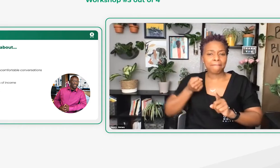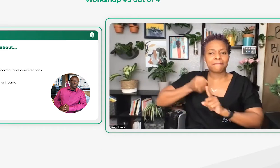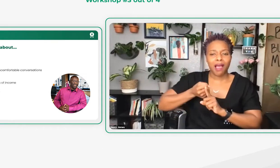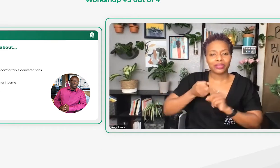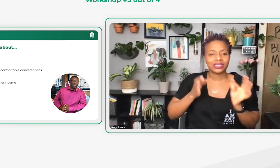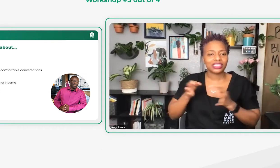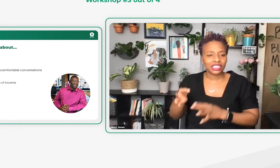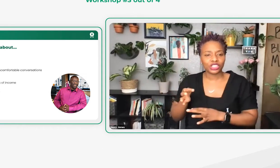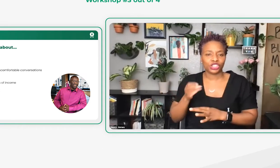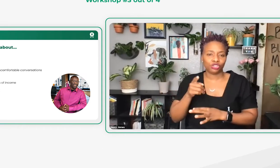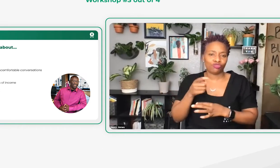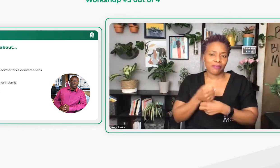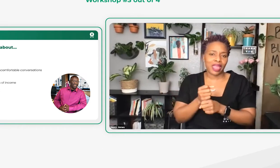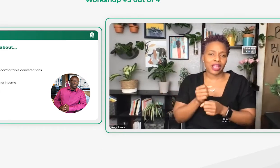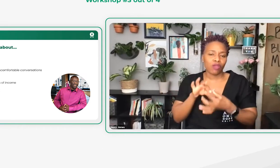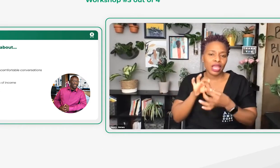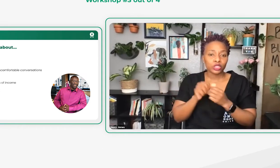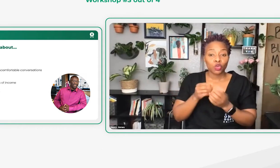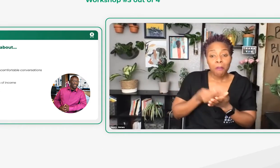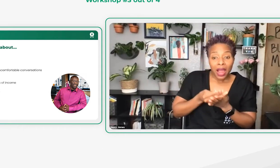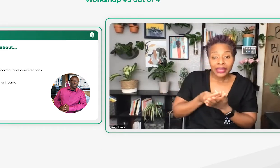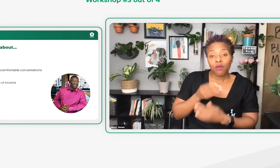These conversations need to be discussed throughout our adult years.